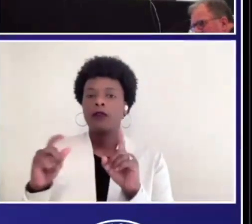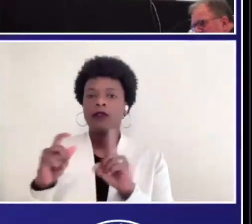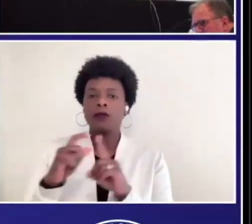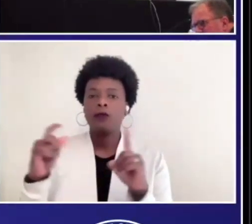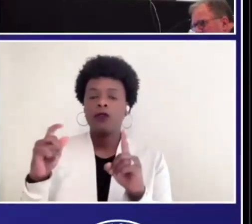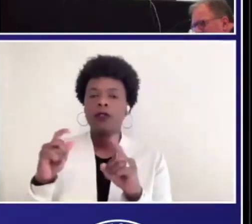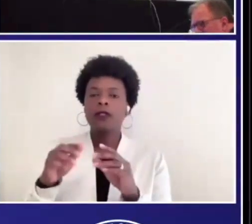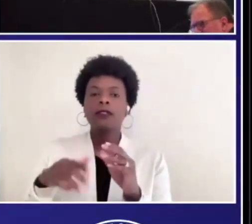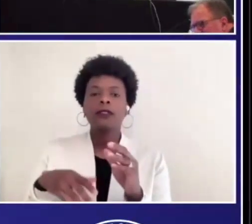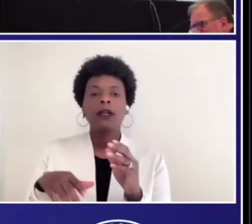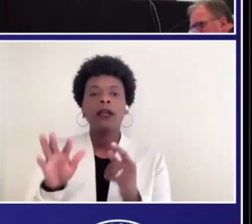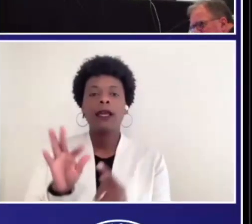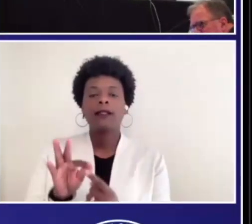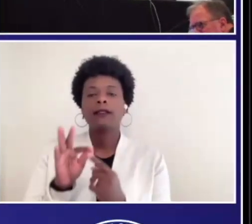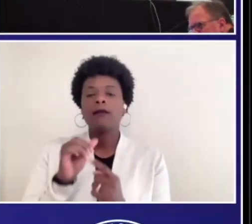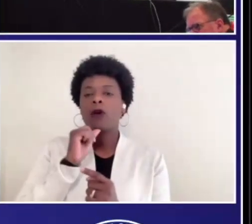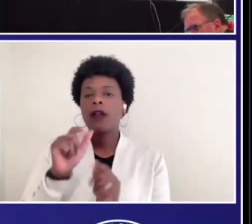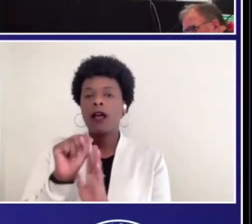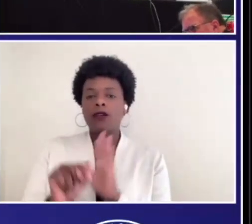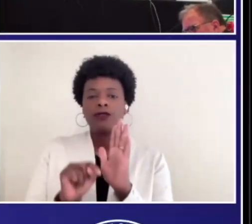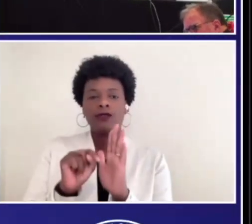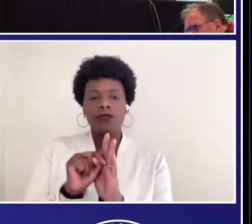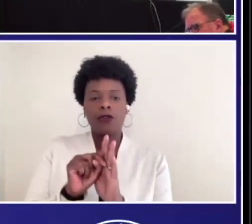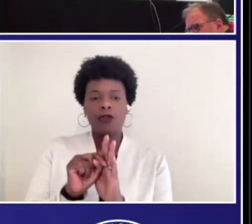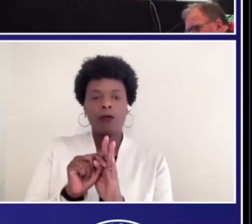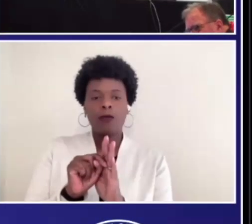non-term program, and we have removed subscription program.